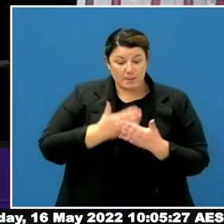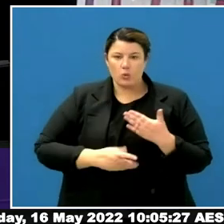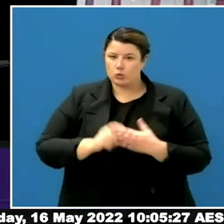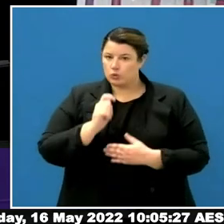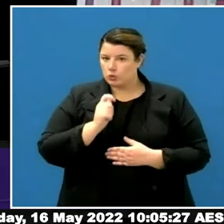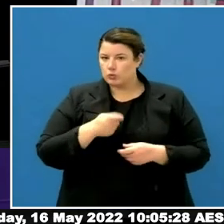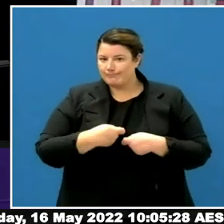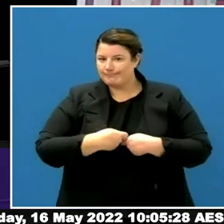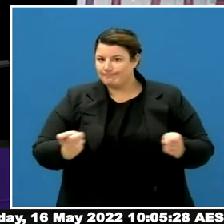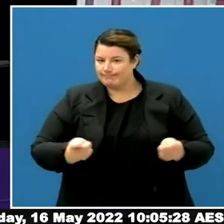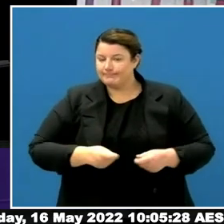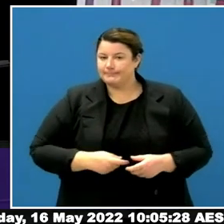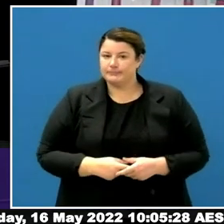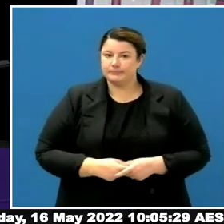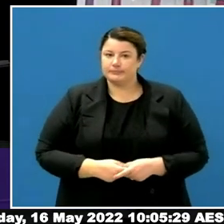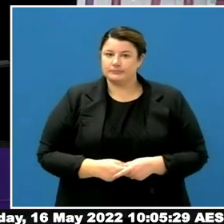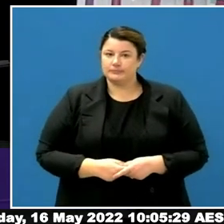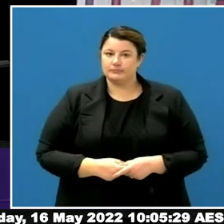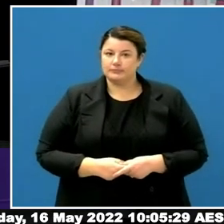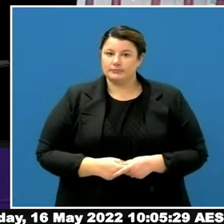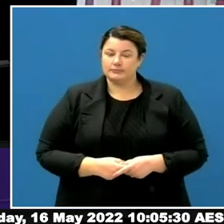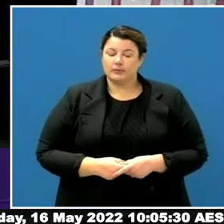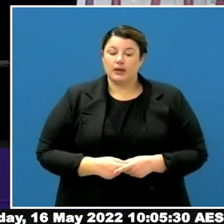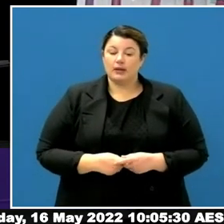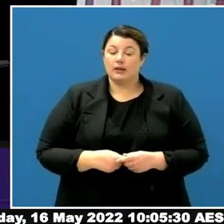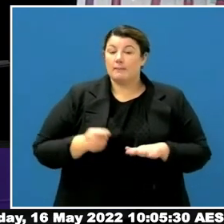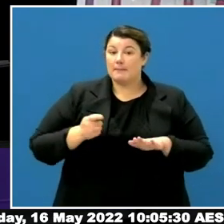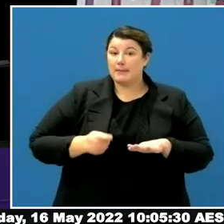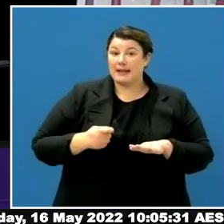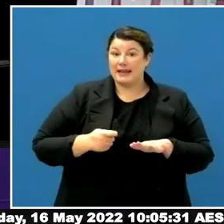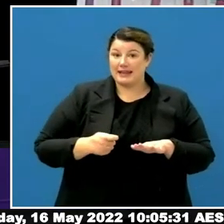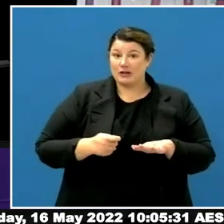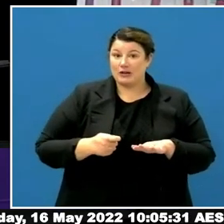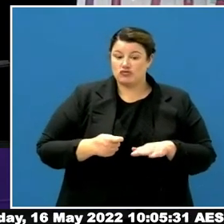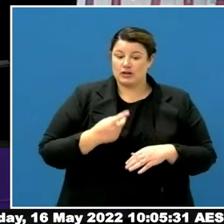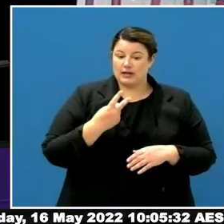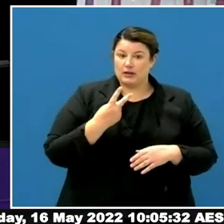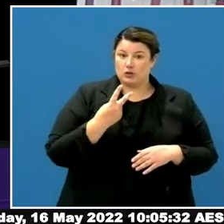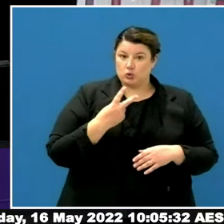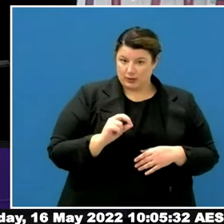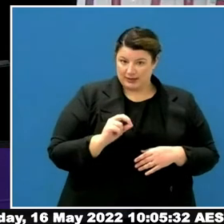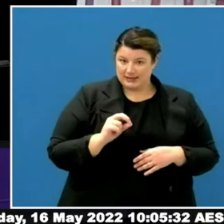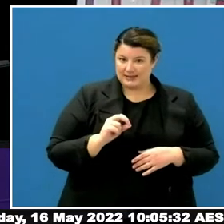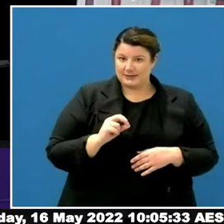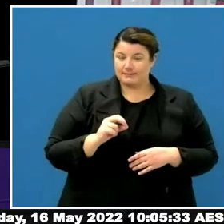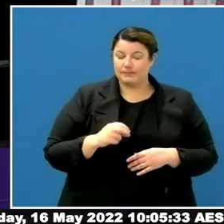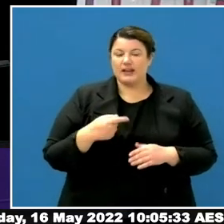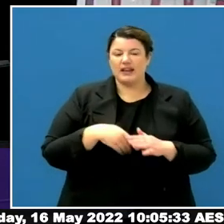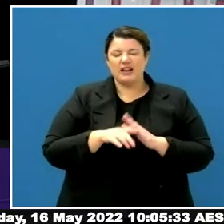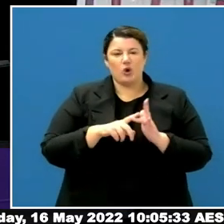Public hearing 20 which was held virtually between 7 and 14 December 2021 in Sydney